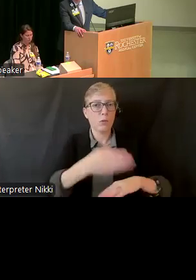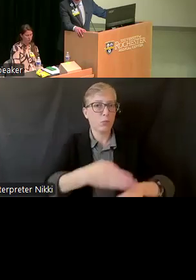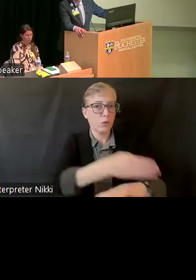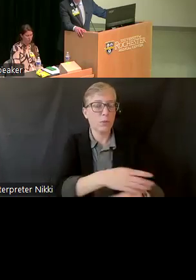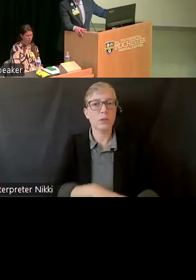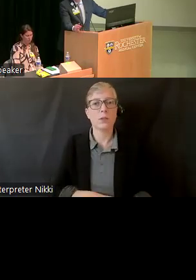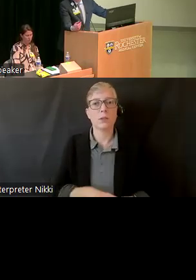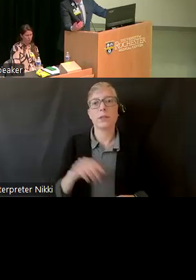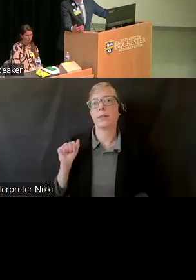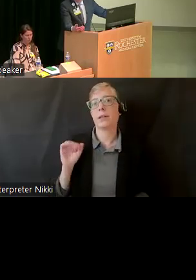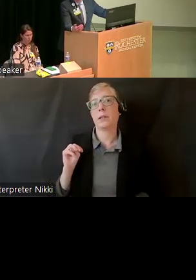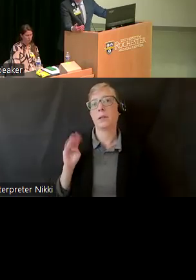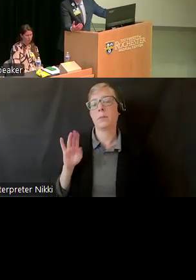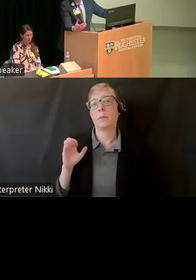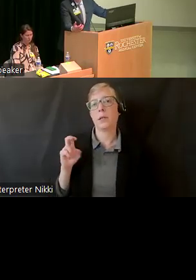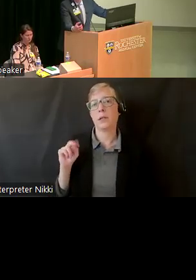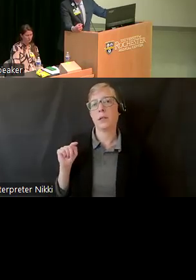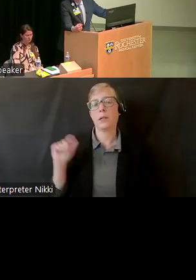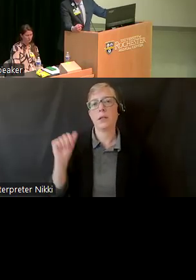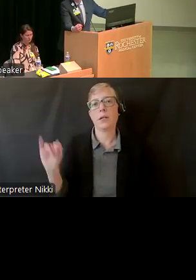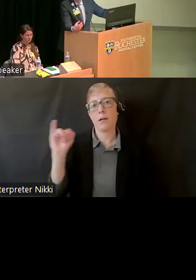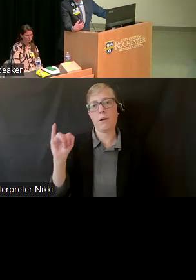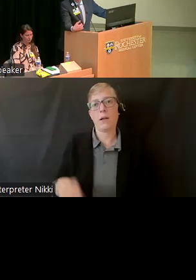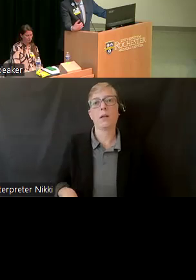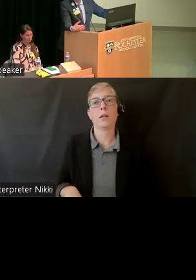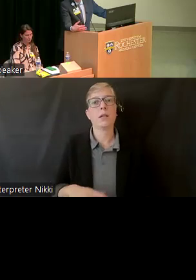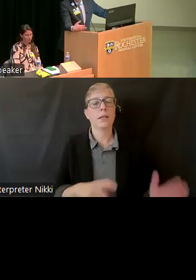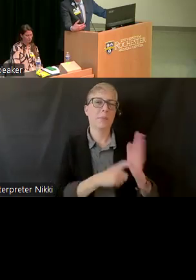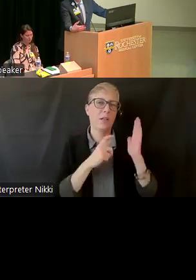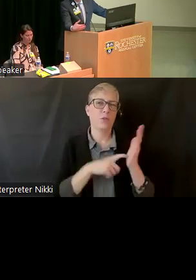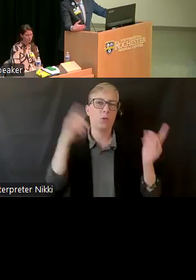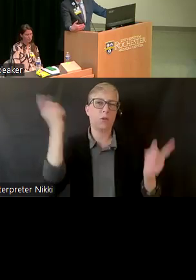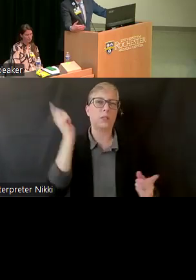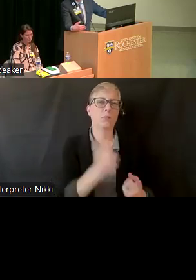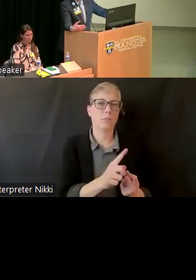AI you know getting getting the mandatories paired down there are a lot of folks trying